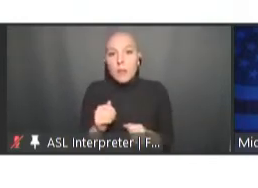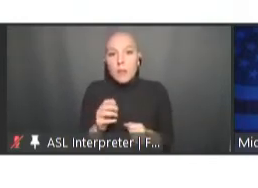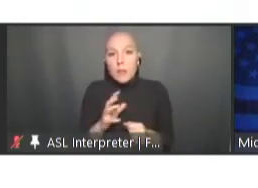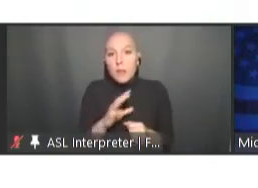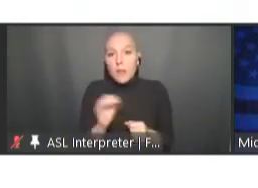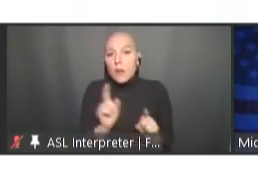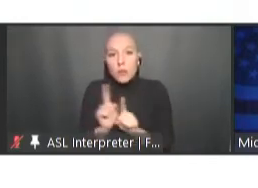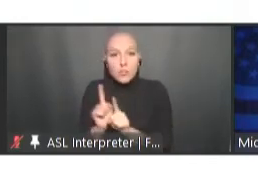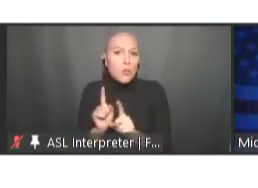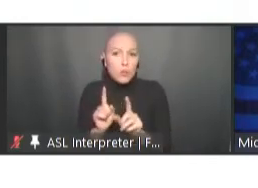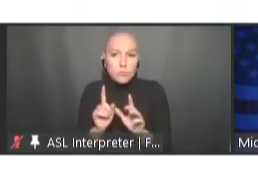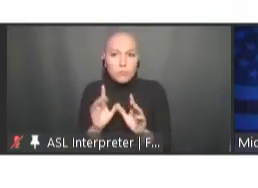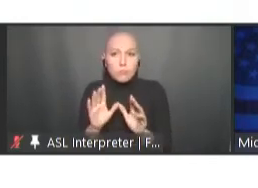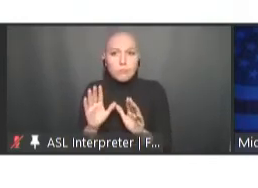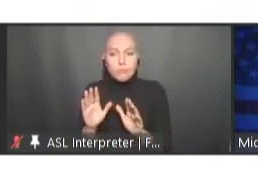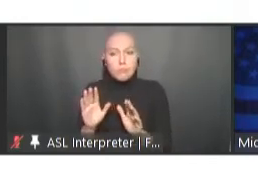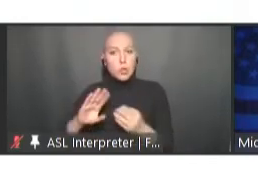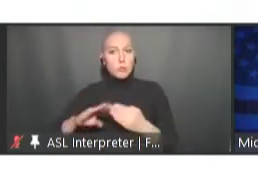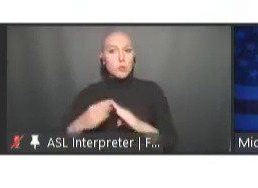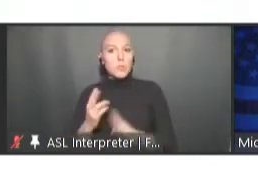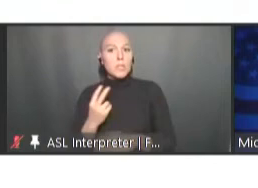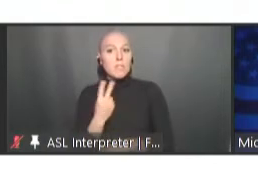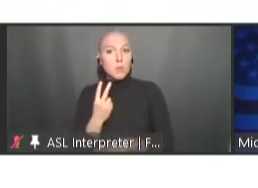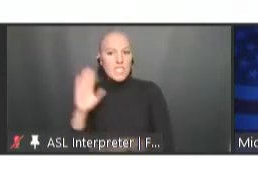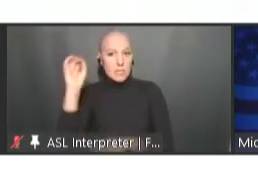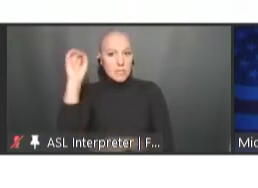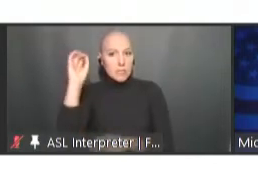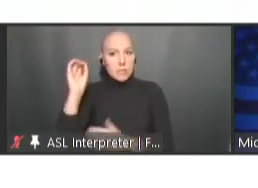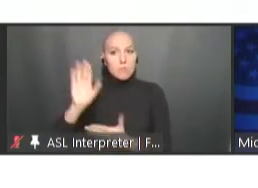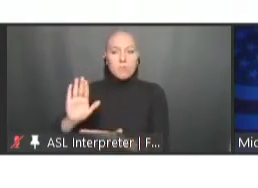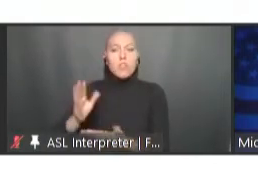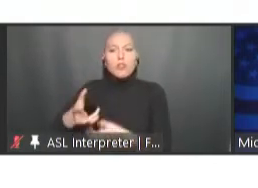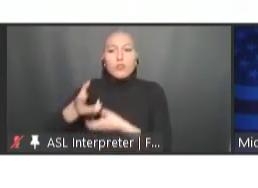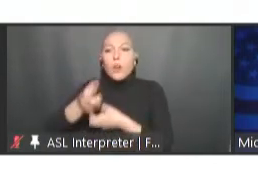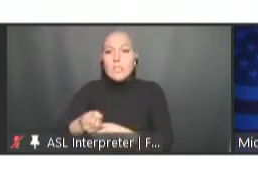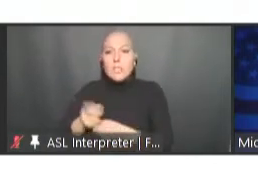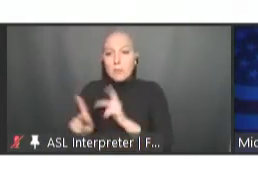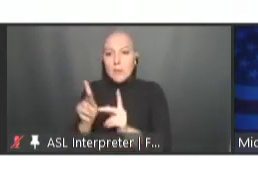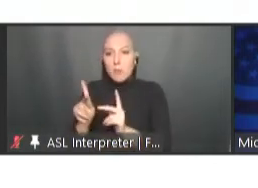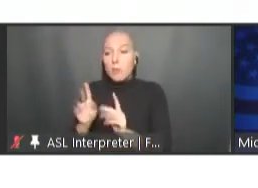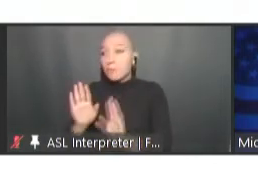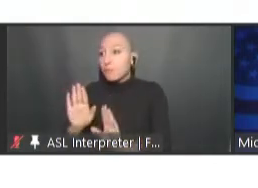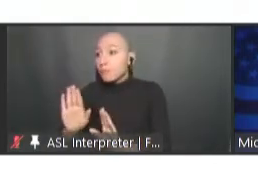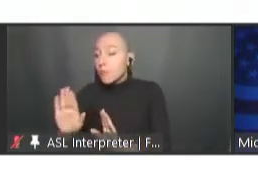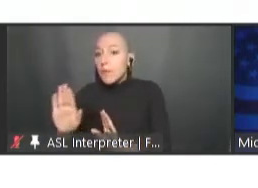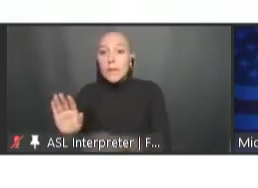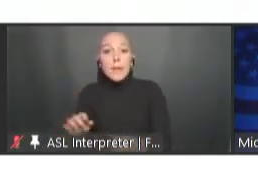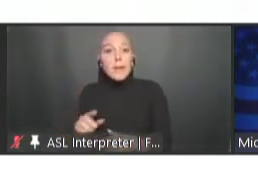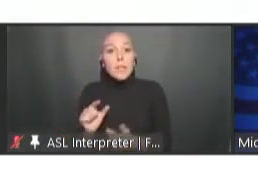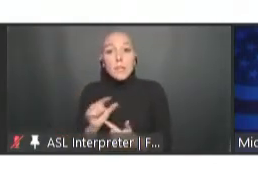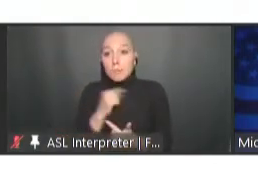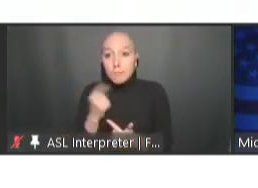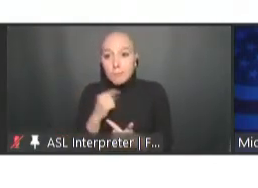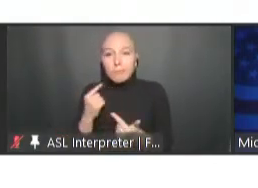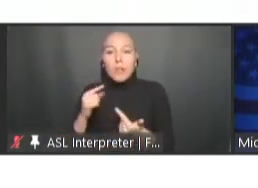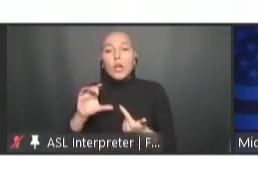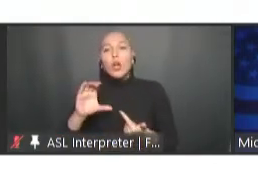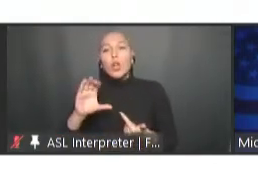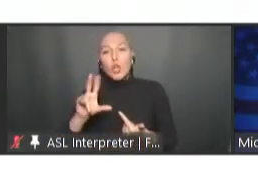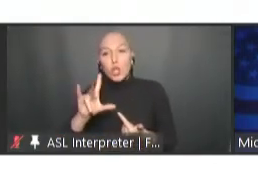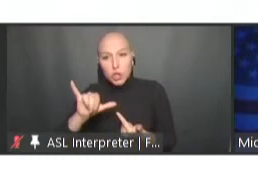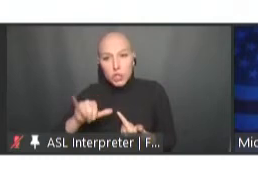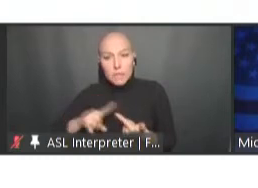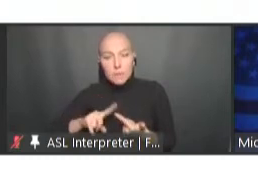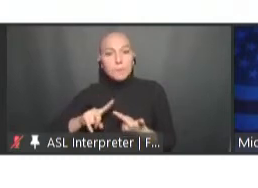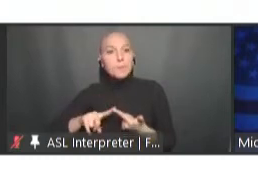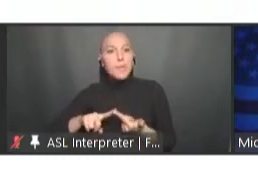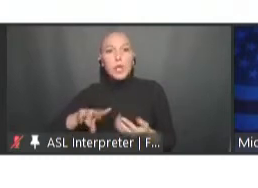community voices that are trusted, whether they be clergy or community leaders of any type the